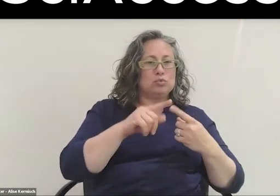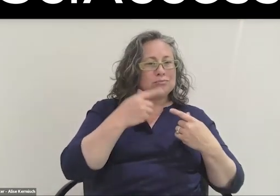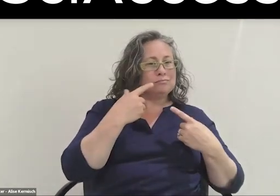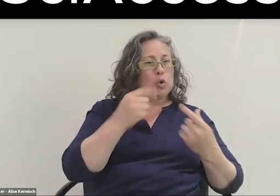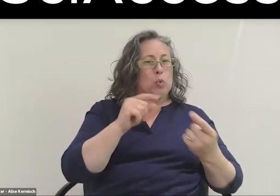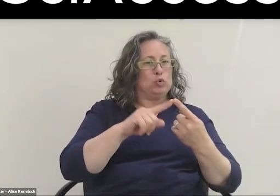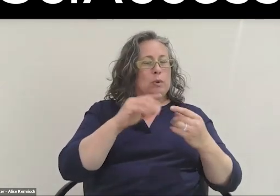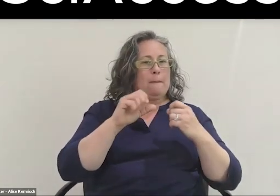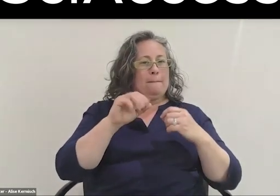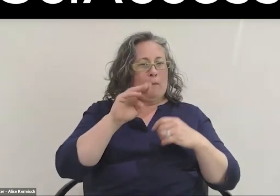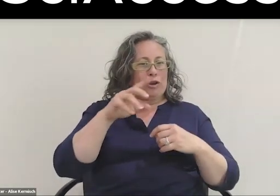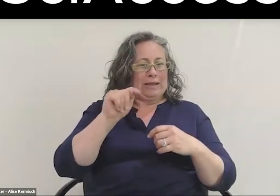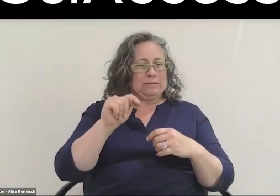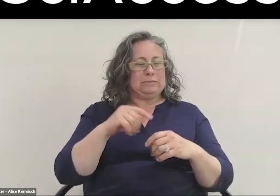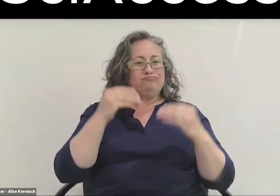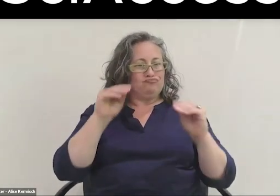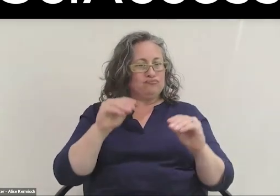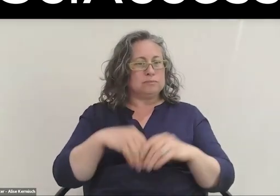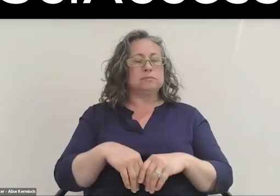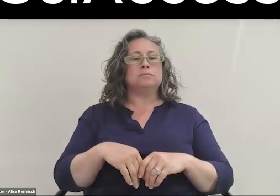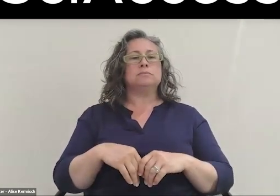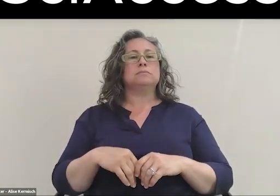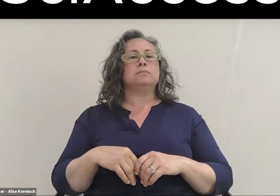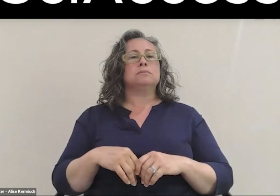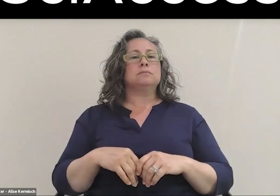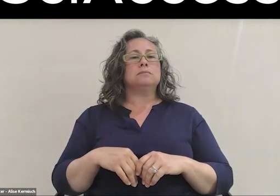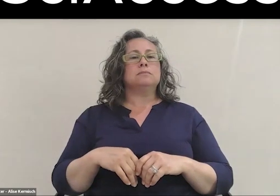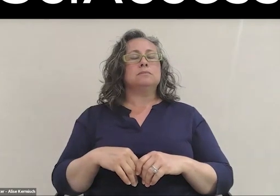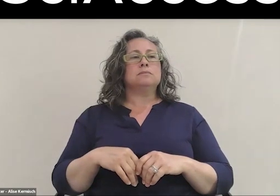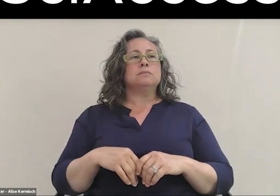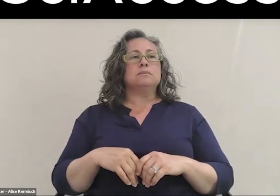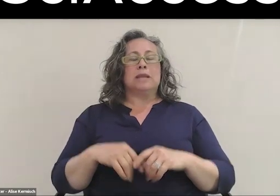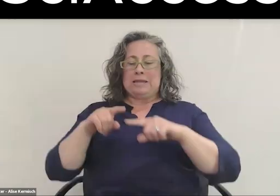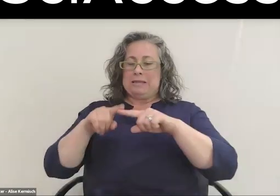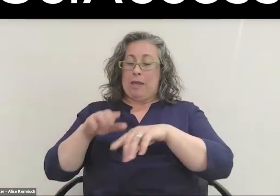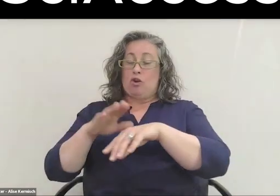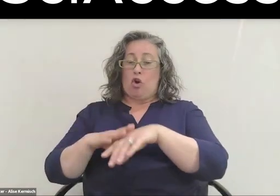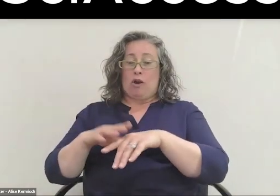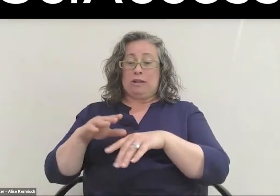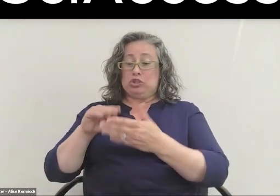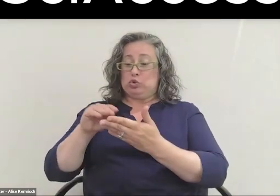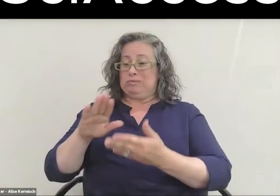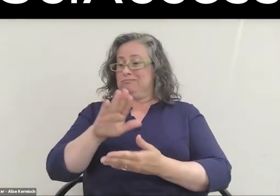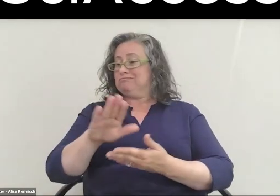That's somewhat dependent upon the students' teams background.